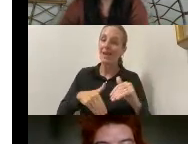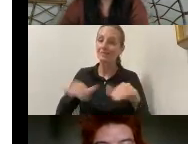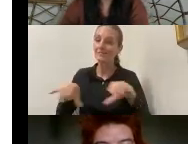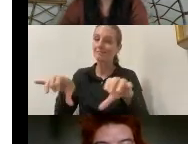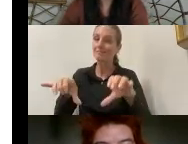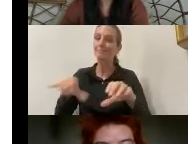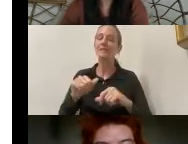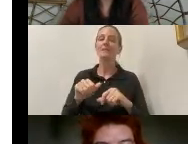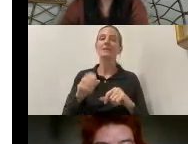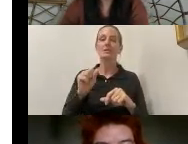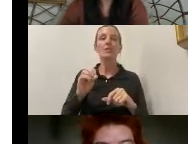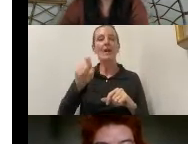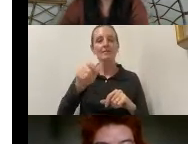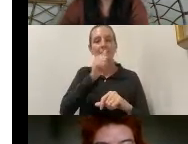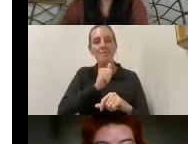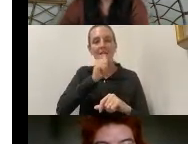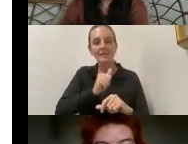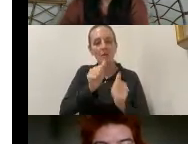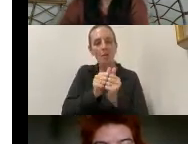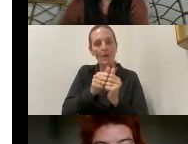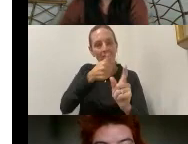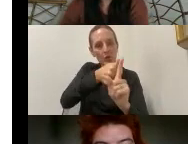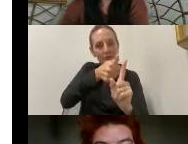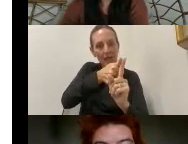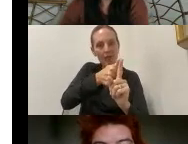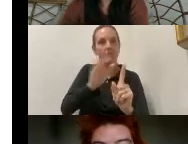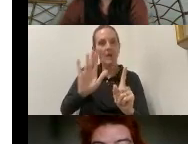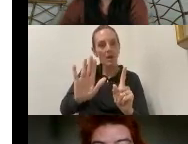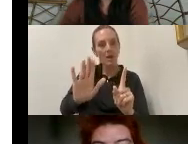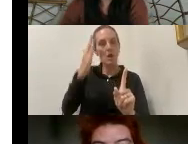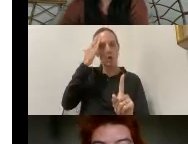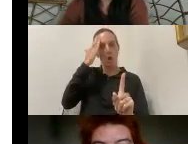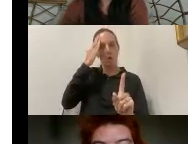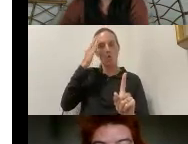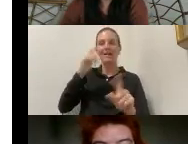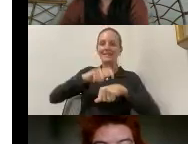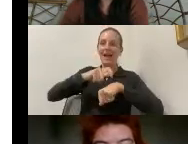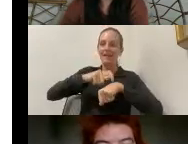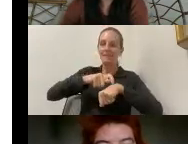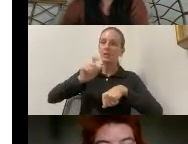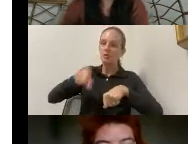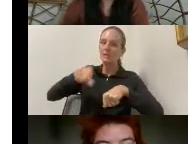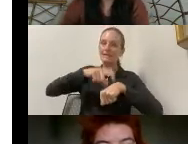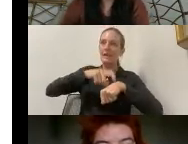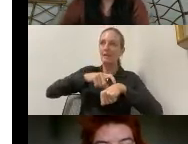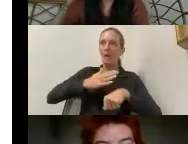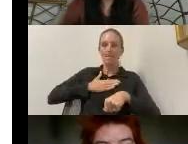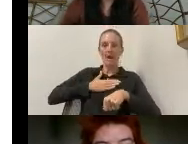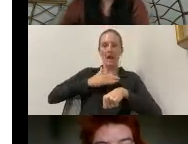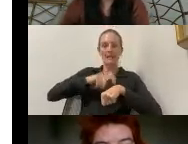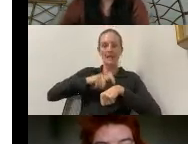Be patient with yourself, it takes time to recover it, and it's different for everyone.